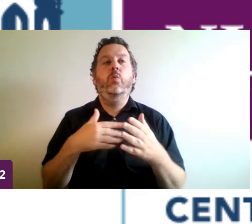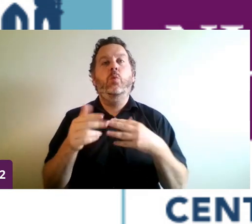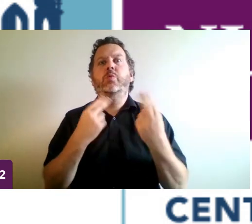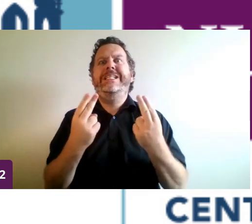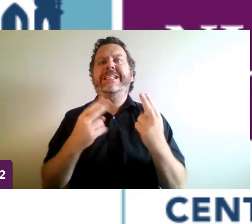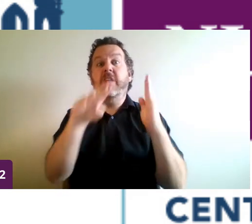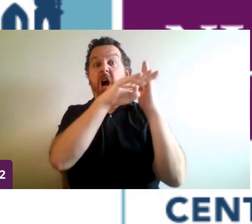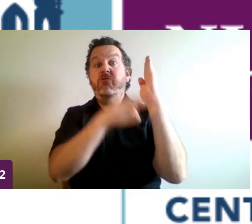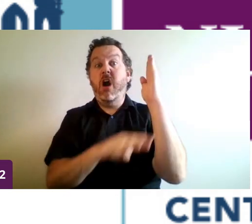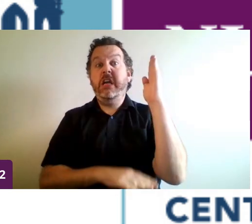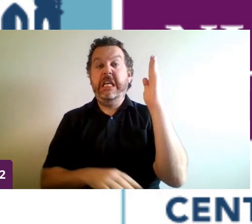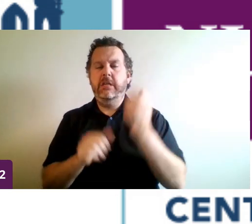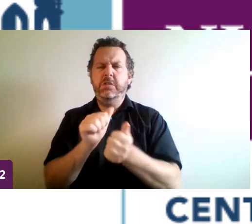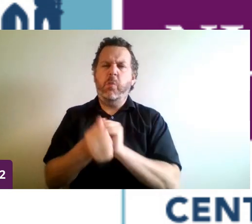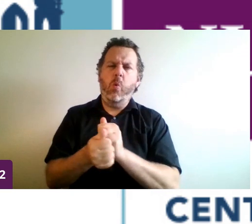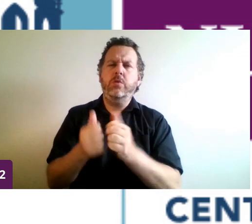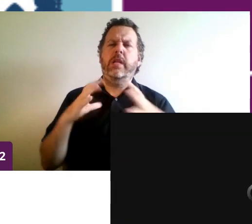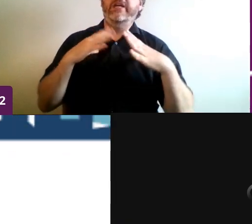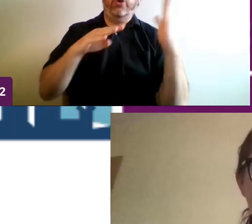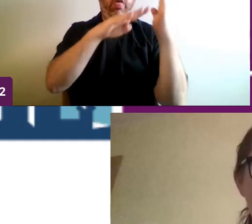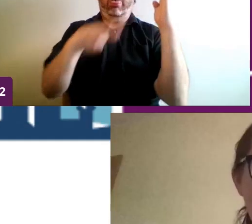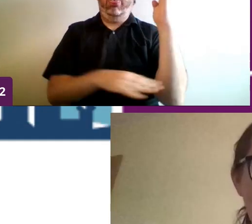Thank you.